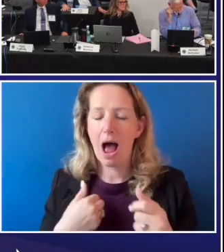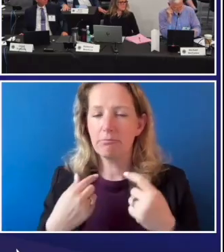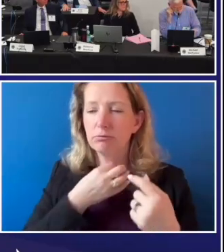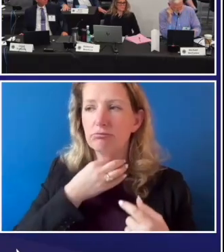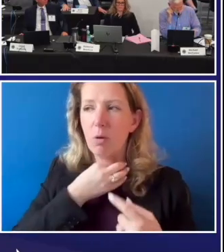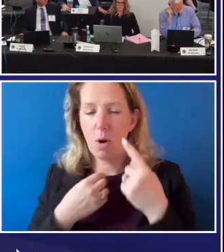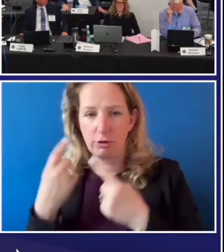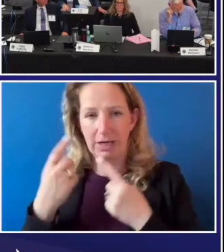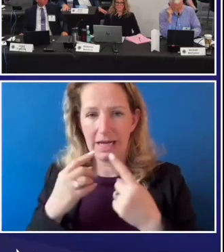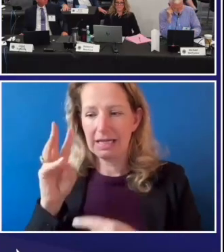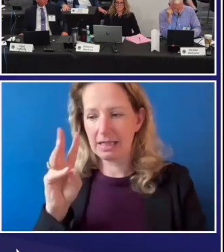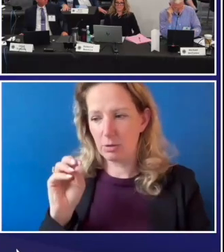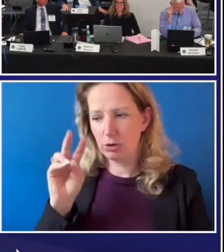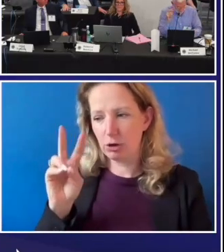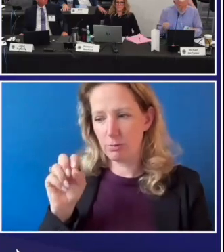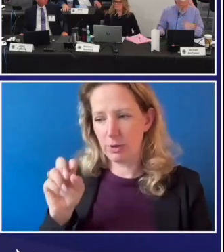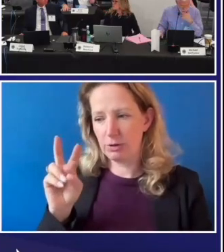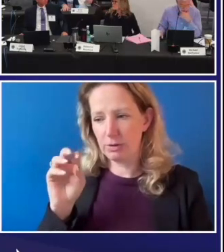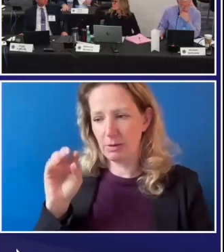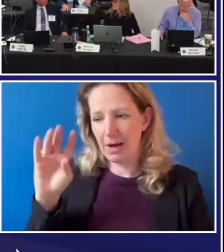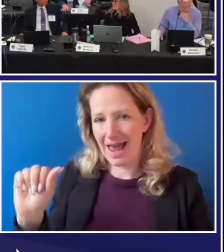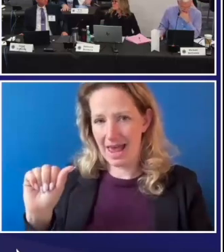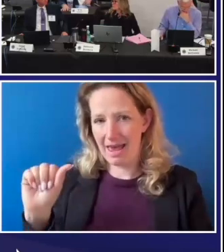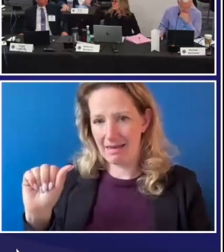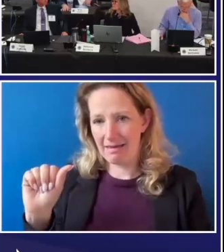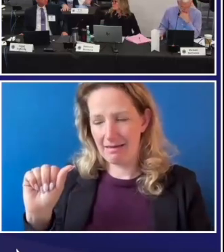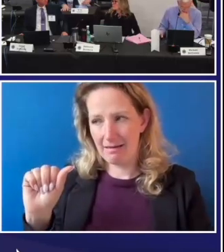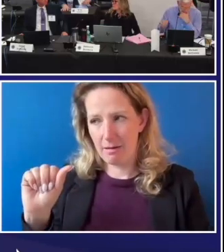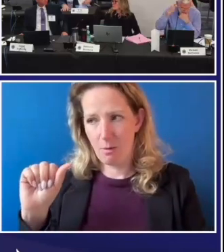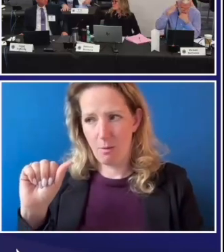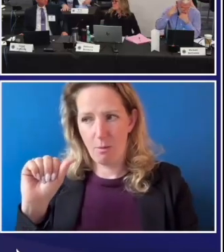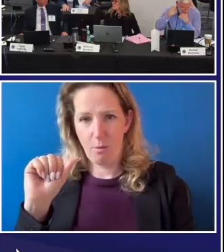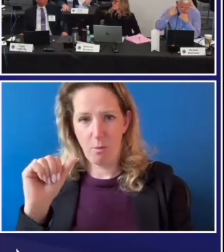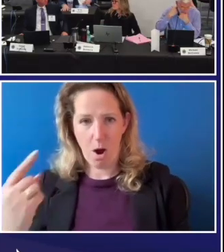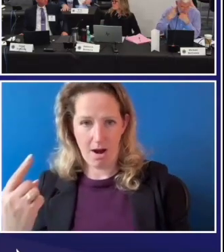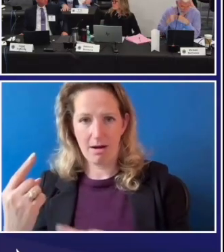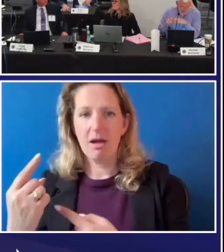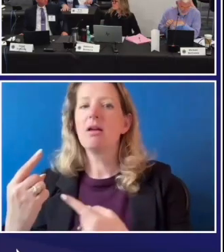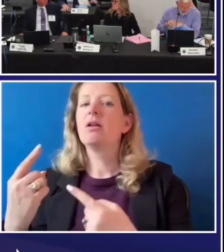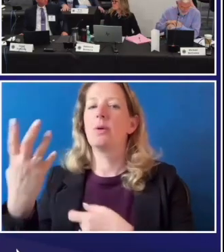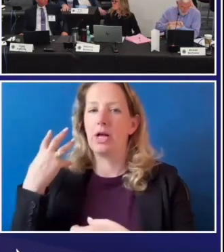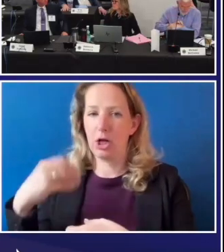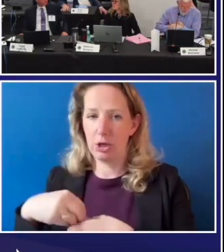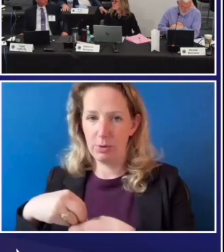602.20 A, one, that to include clearly delineating success